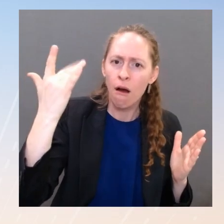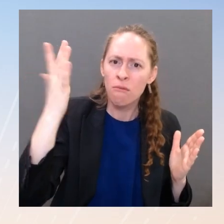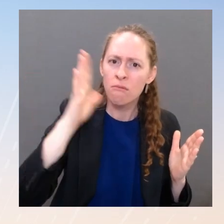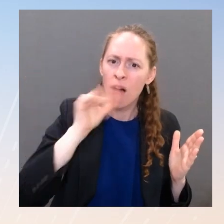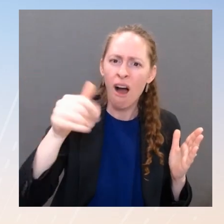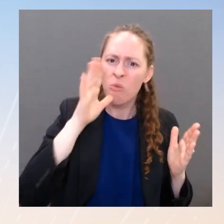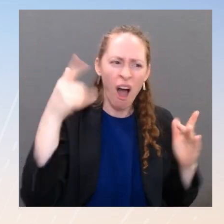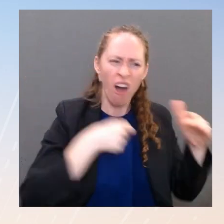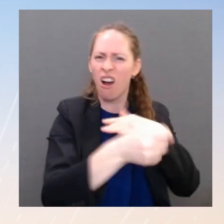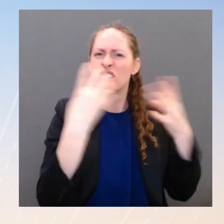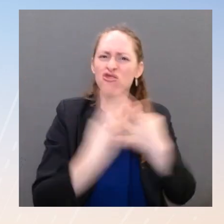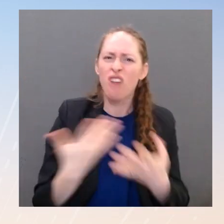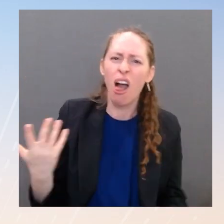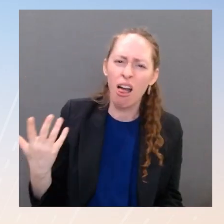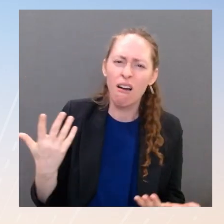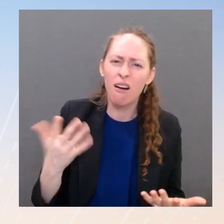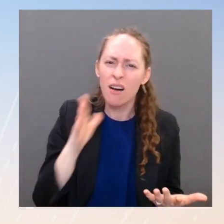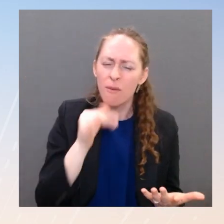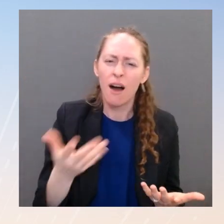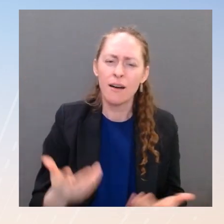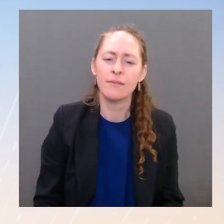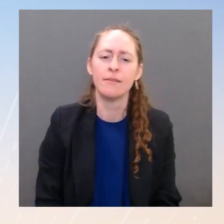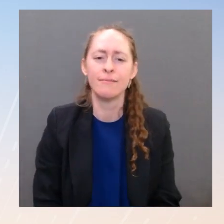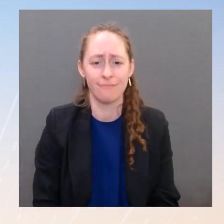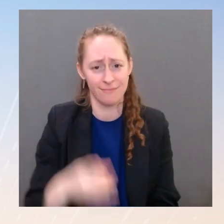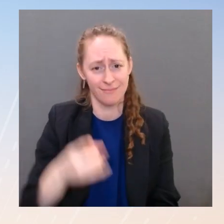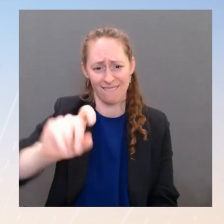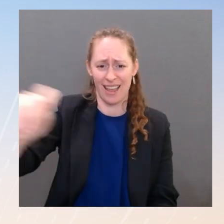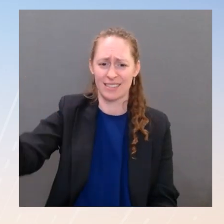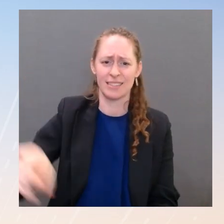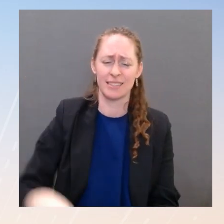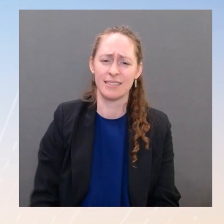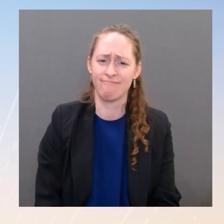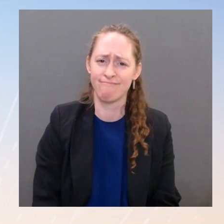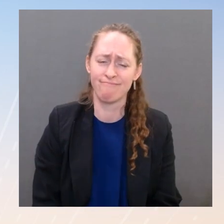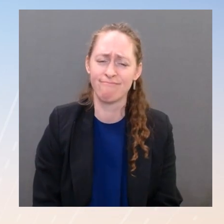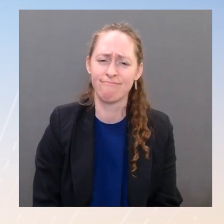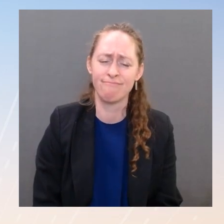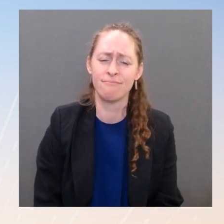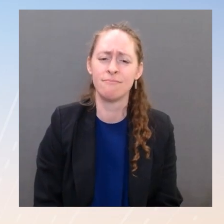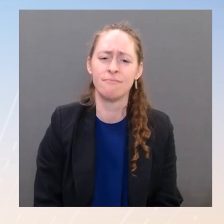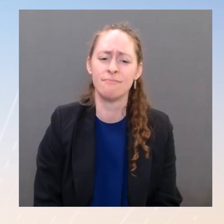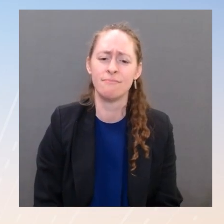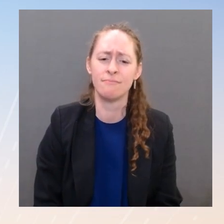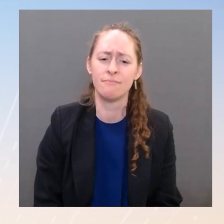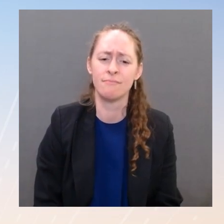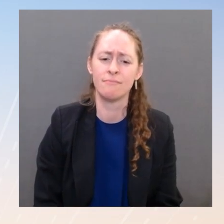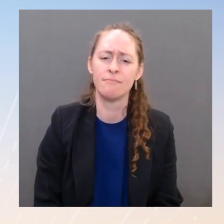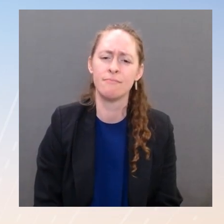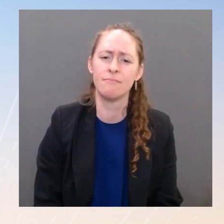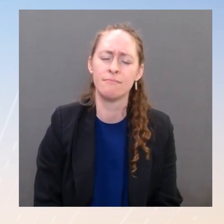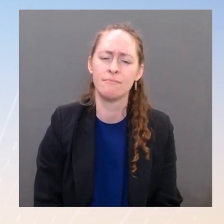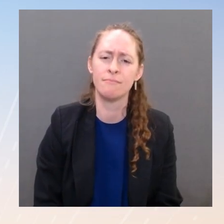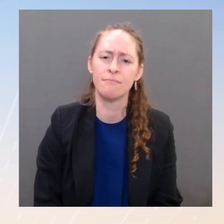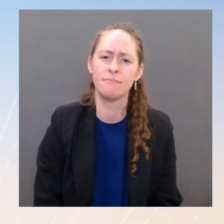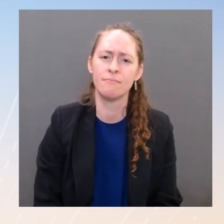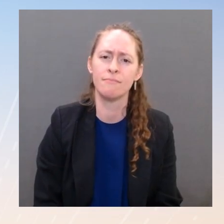The Press: So, then what is the President's priority? Would it be stopping potential terrorist attacks or letting these migrants come in? Ms. Psaki: Well, again,